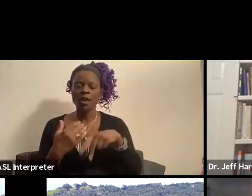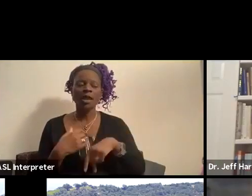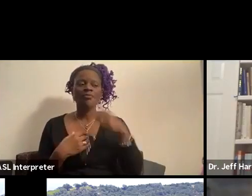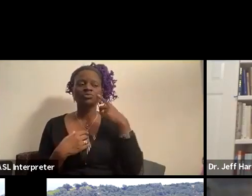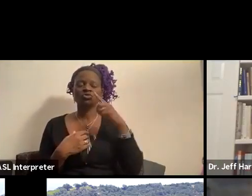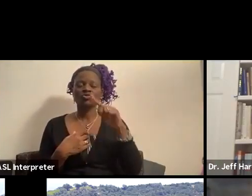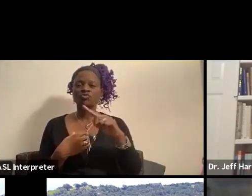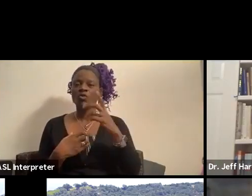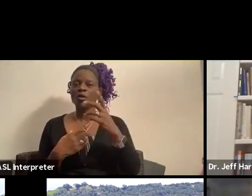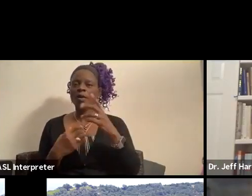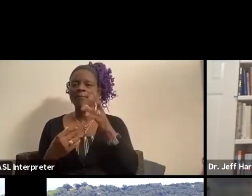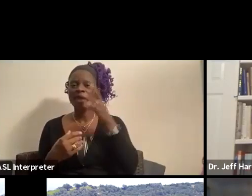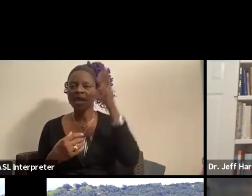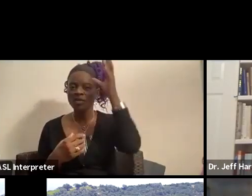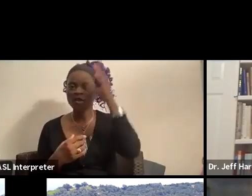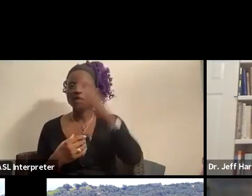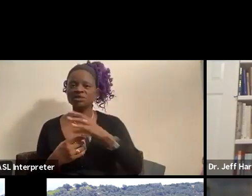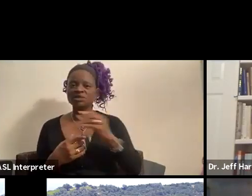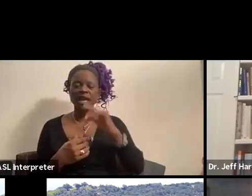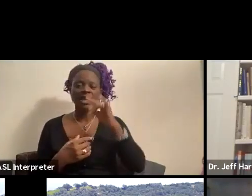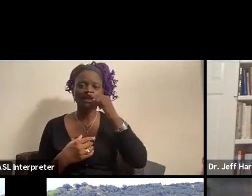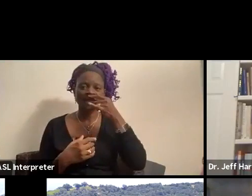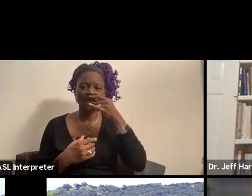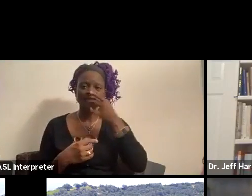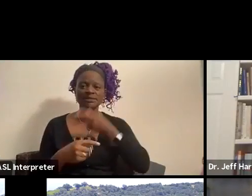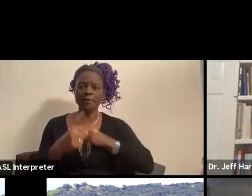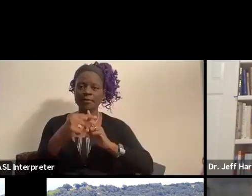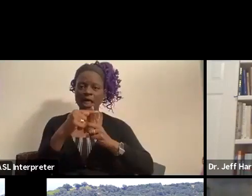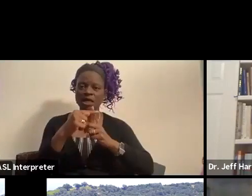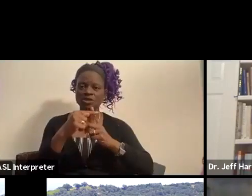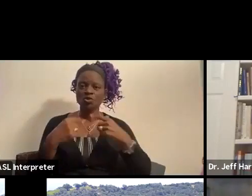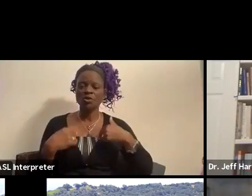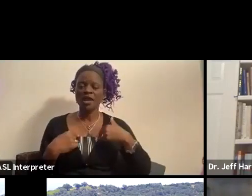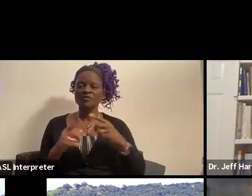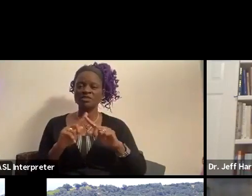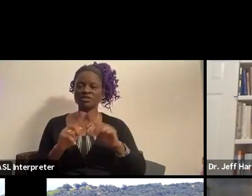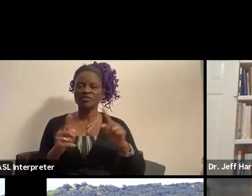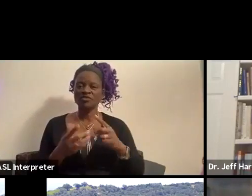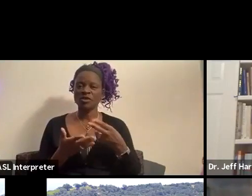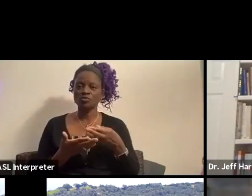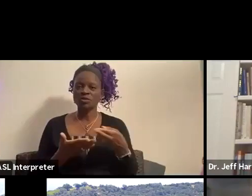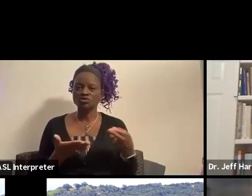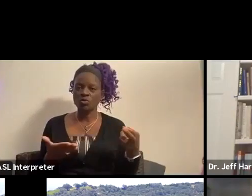And we have put a series of resources there for families because this is so